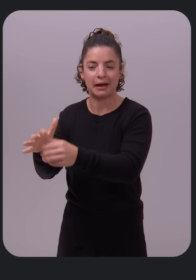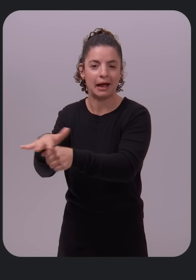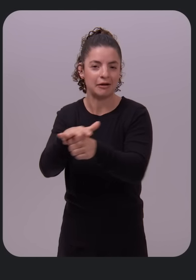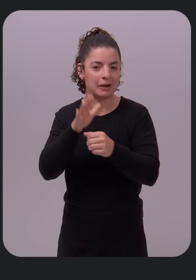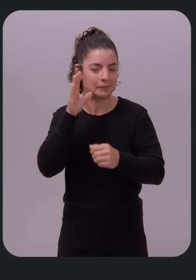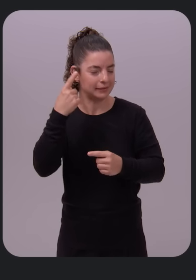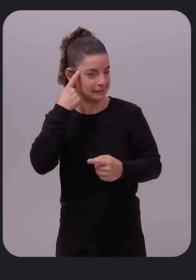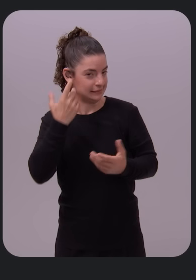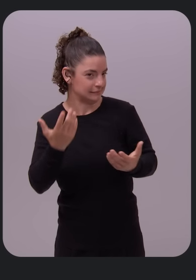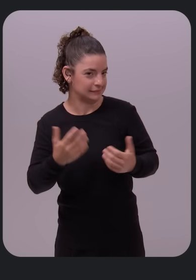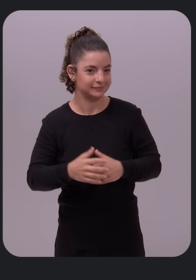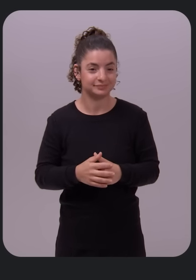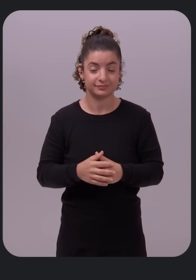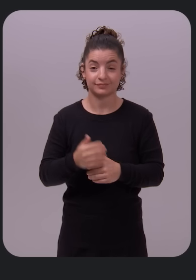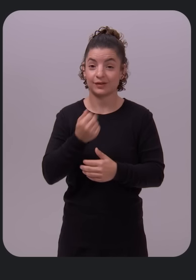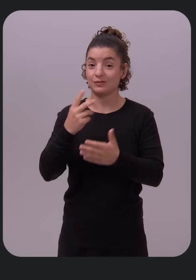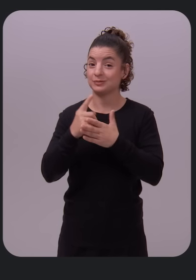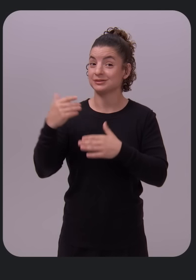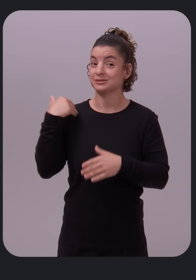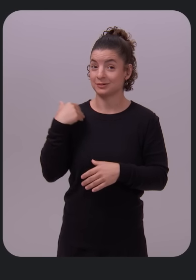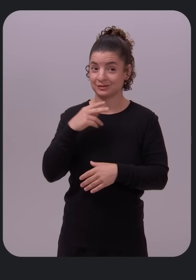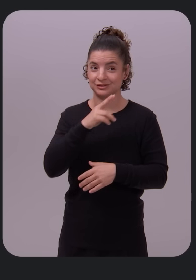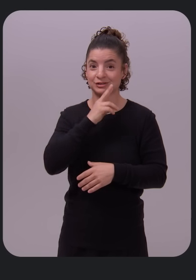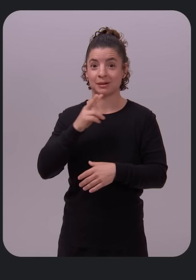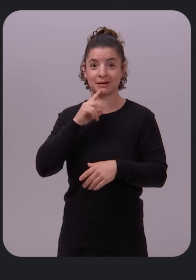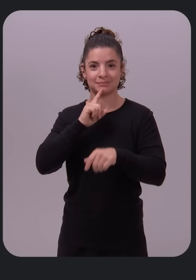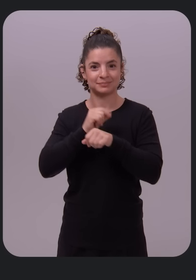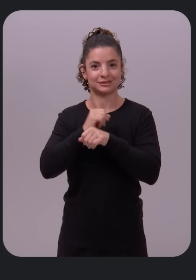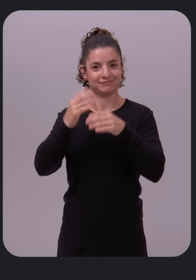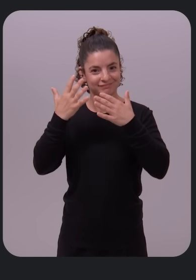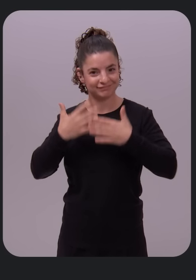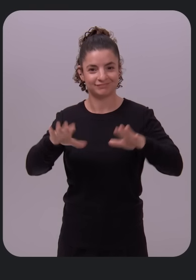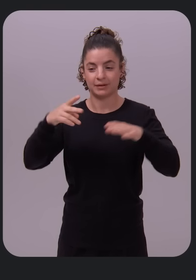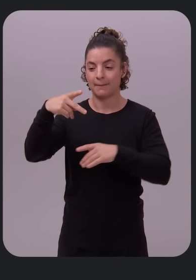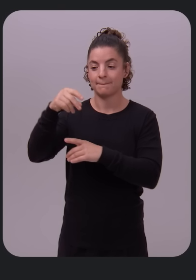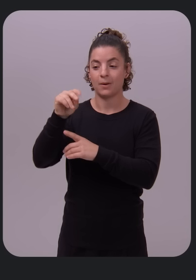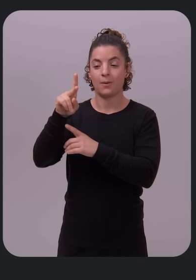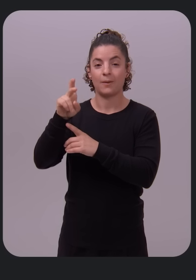A couple of weeks ago, Gemini completed Pokemon blue.